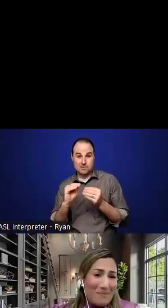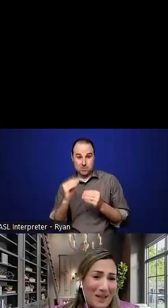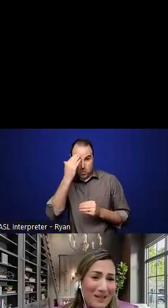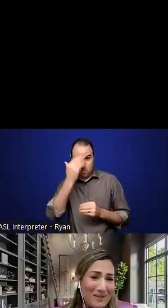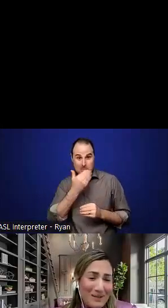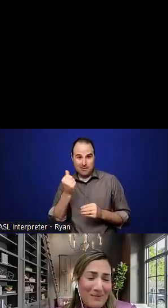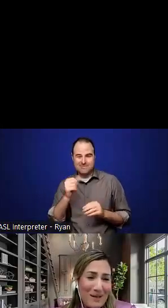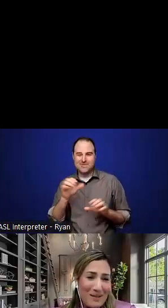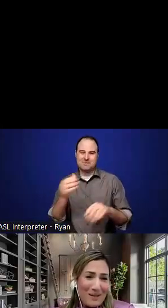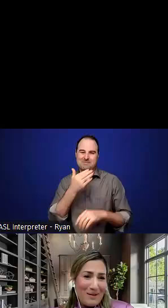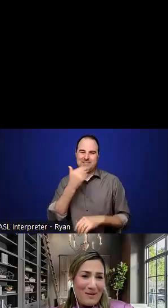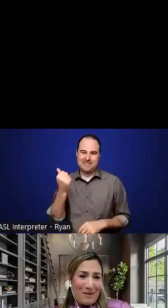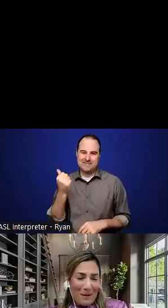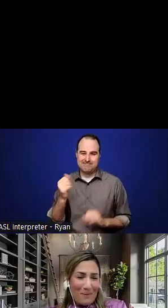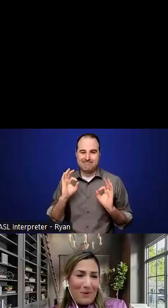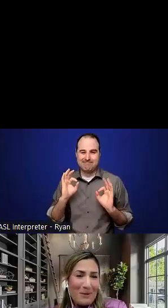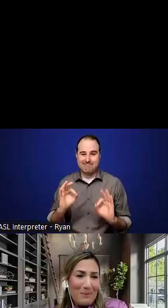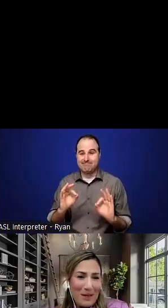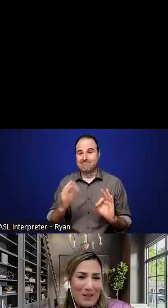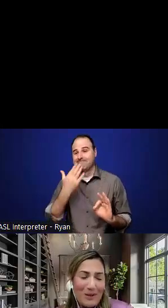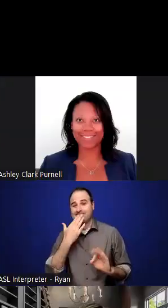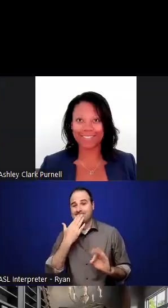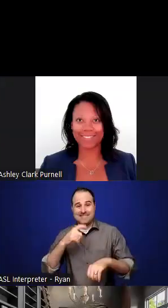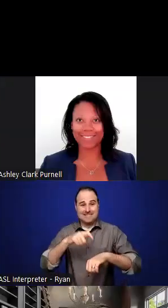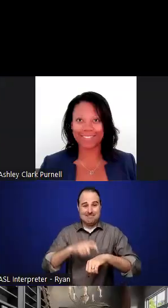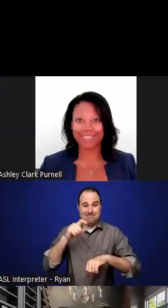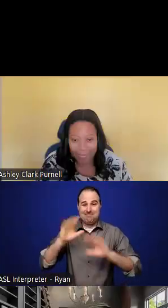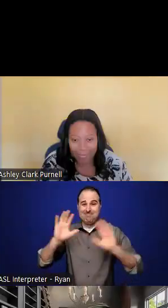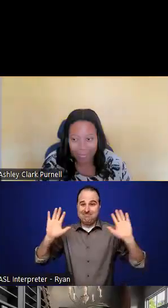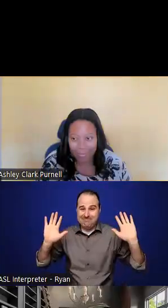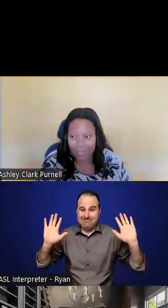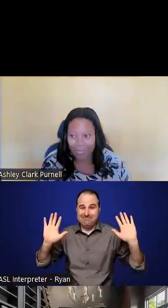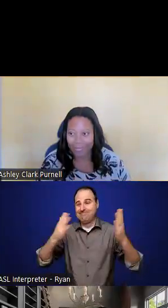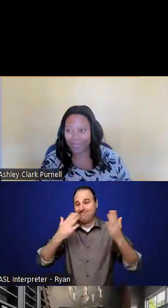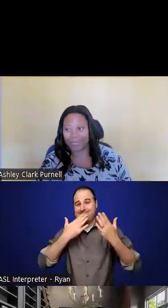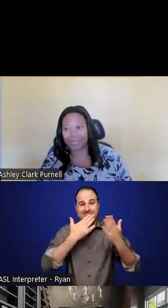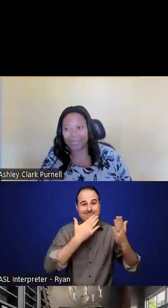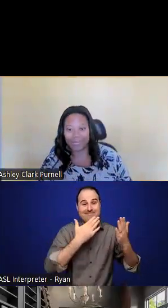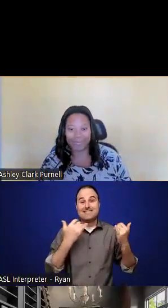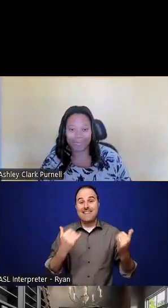thank you so much. And I'll bring it back to all of the panelists for the Q&A.